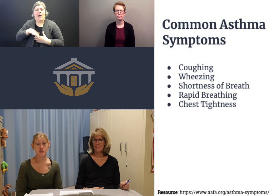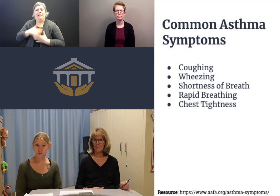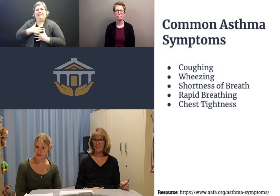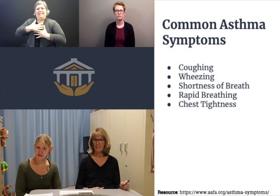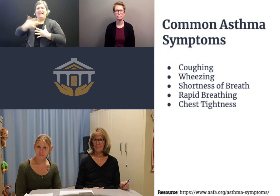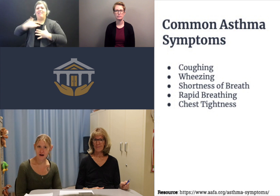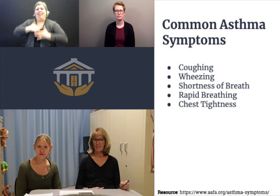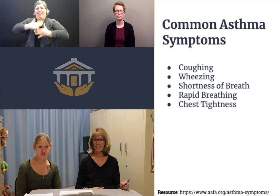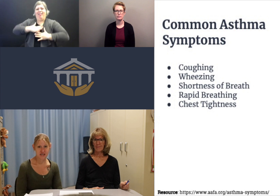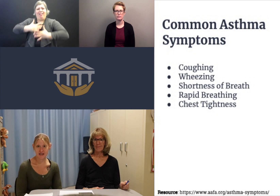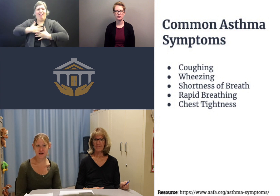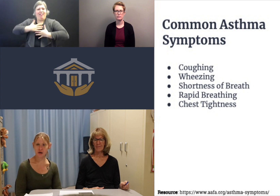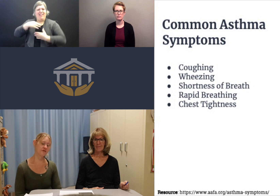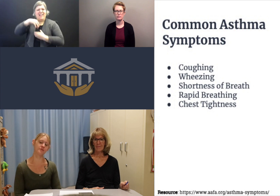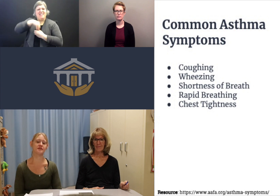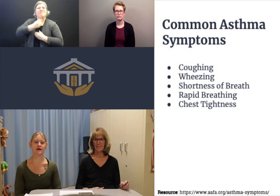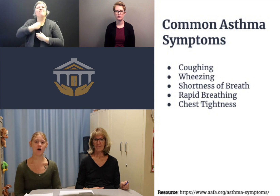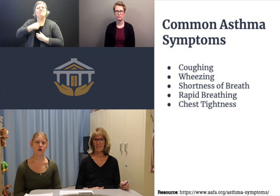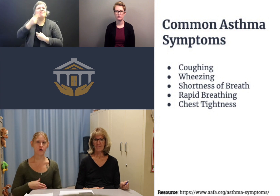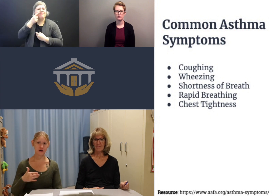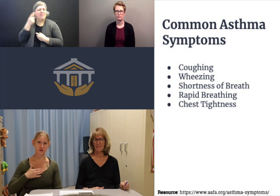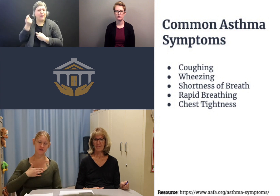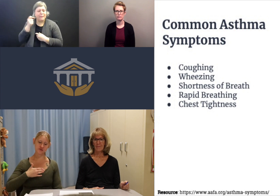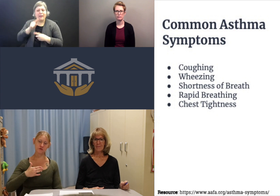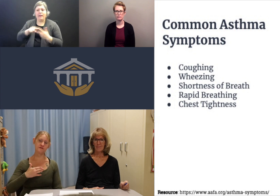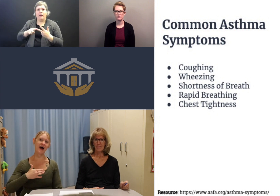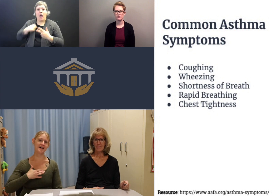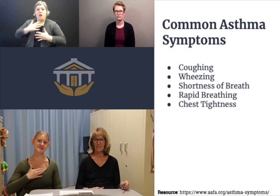Shortness of breath. You just can't catch up with breathing or you're breathing so fast